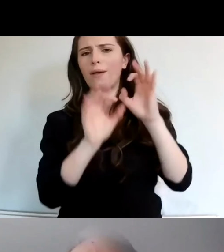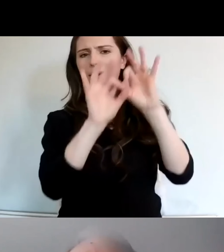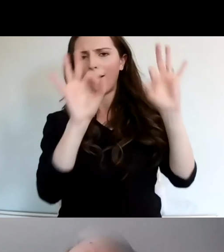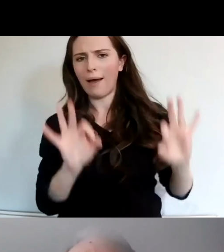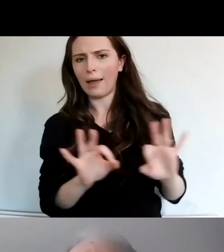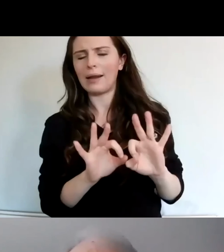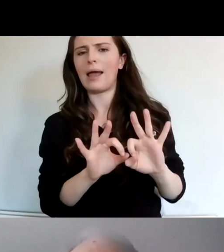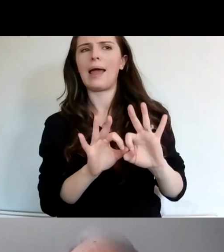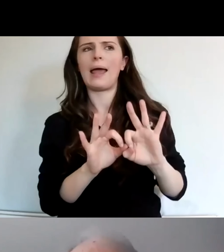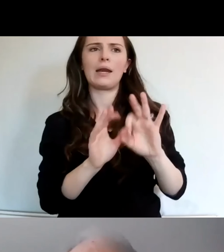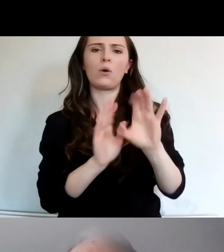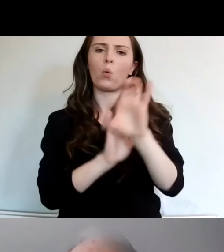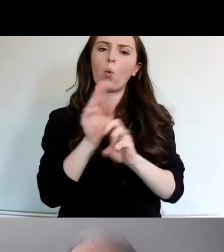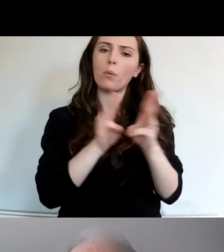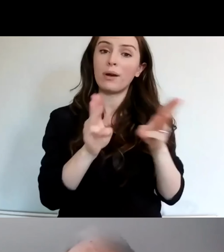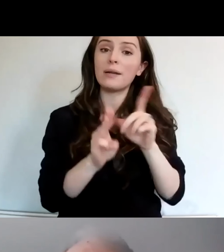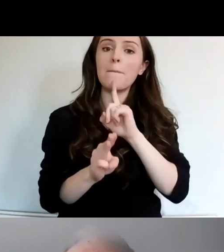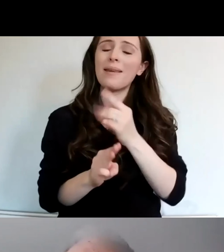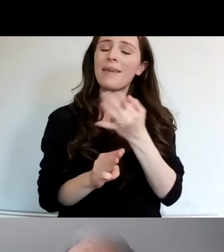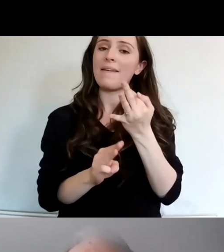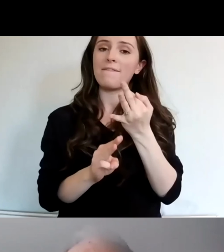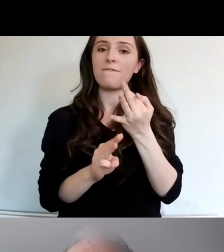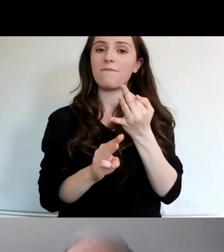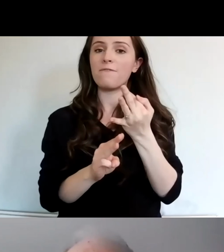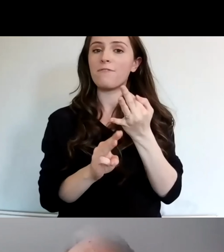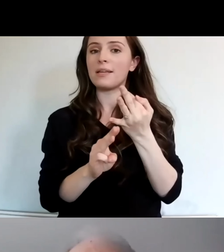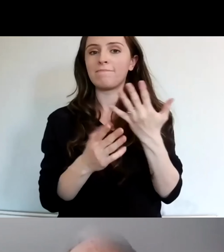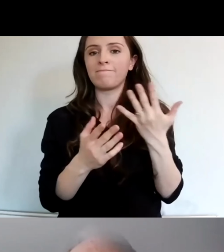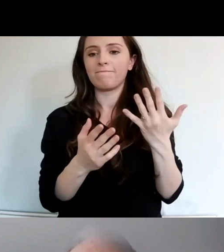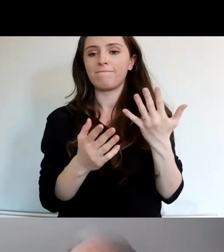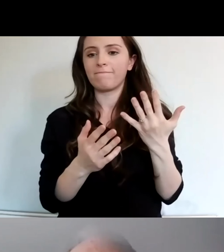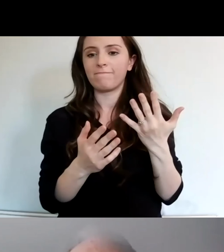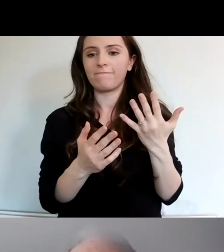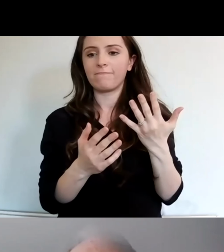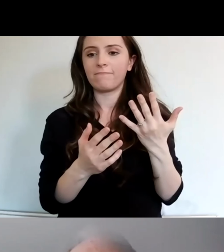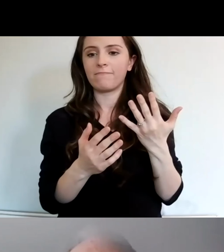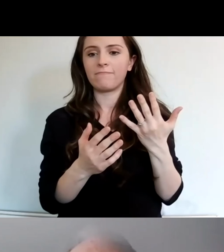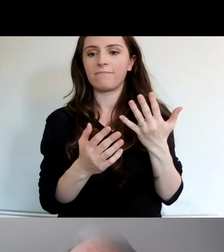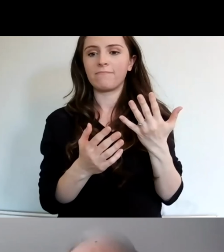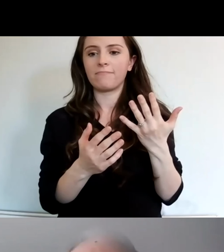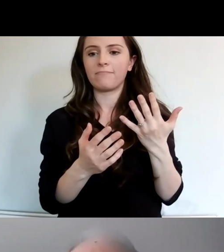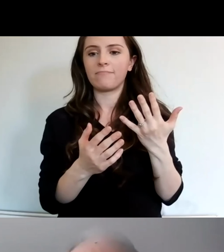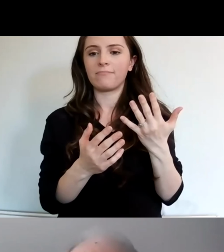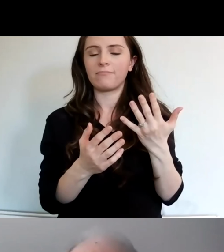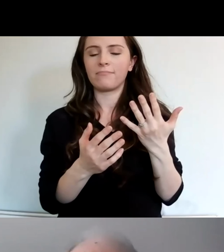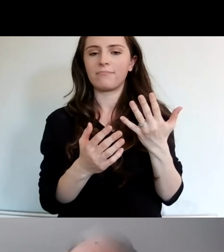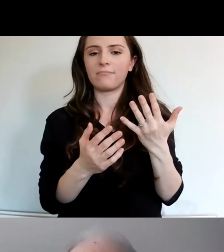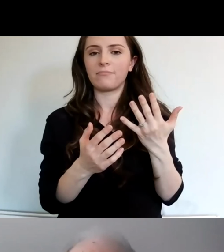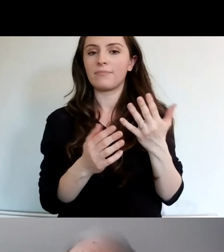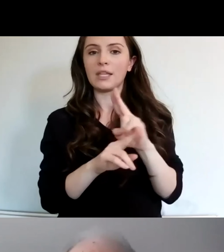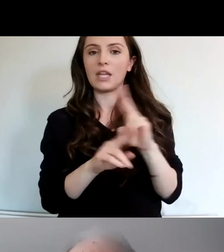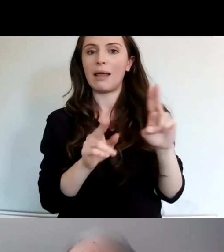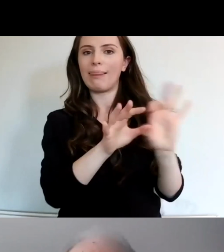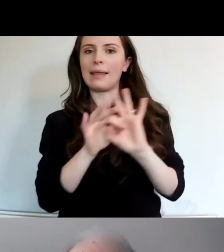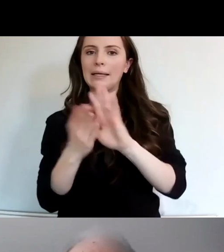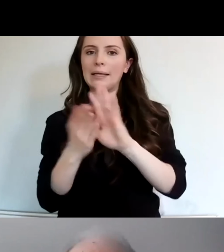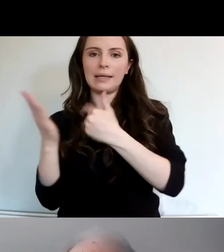but unless you can refer it or it's directly related to legislation or policy,